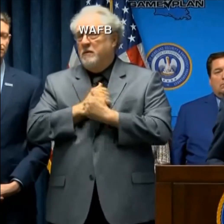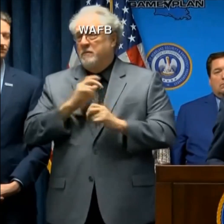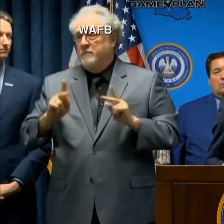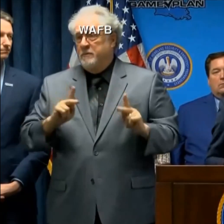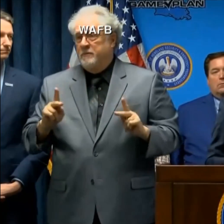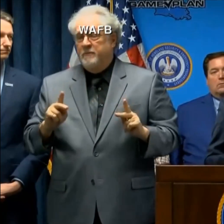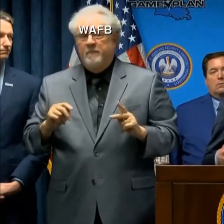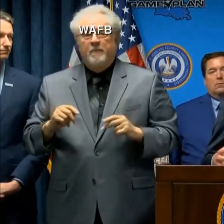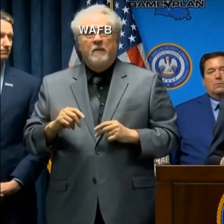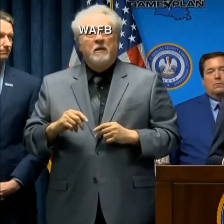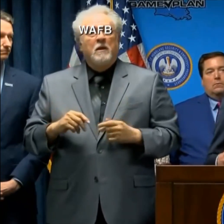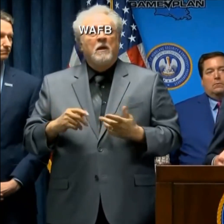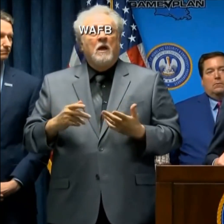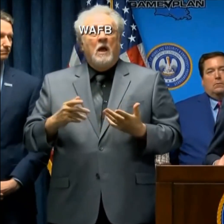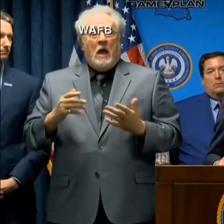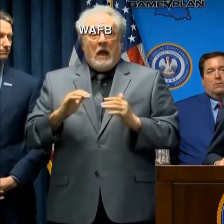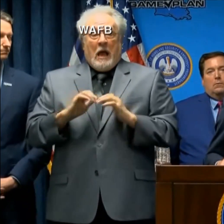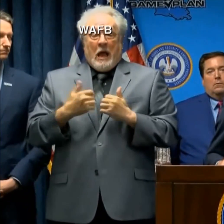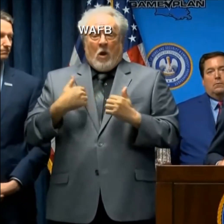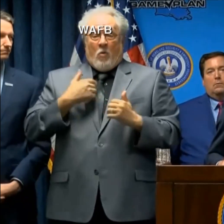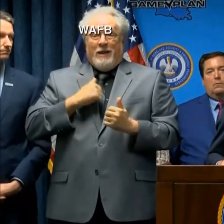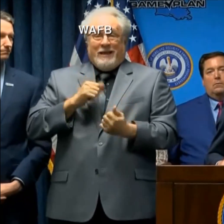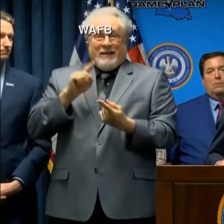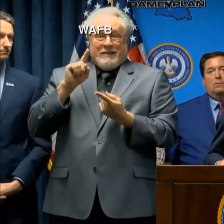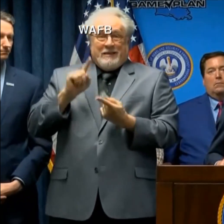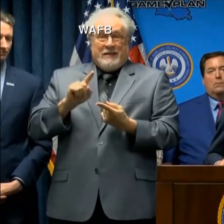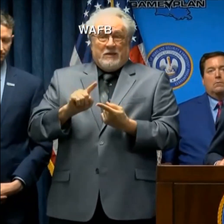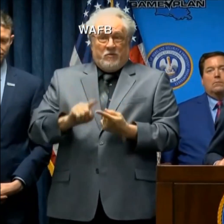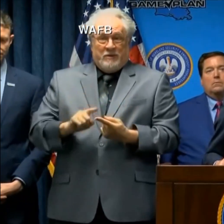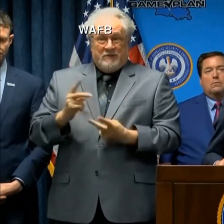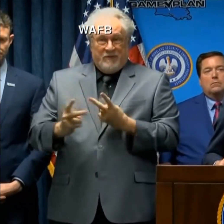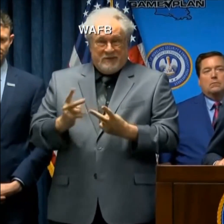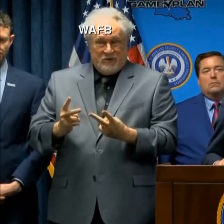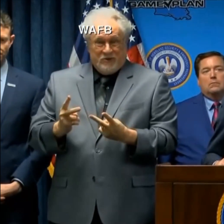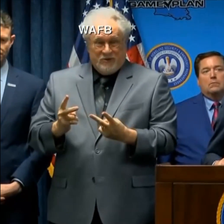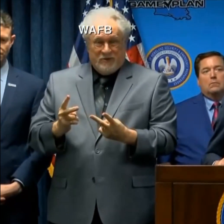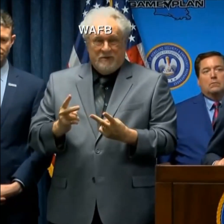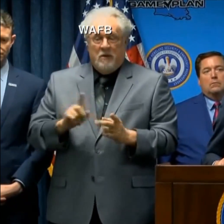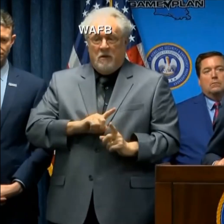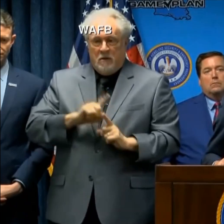extent to which we can decrease the number of visitors who are going to